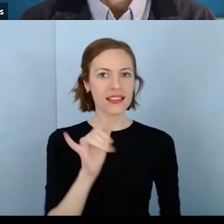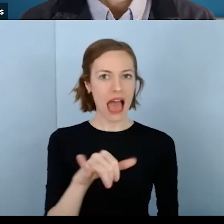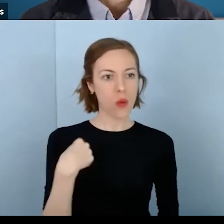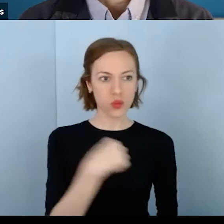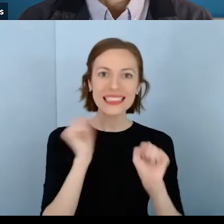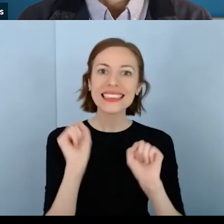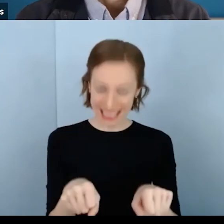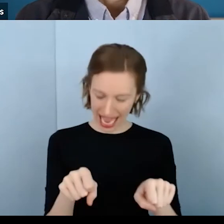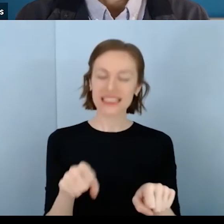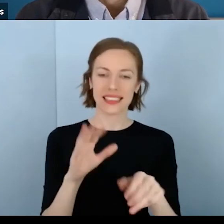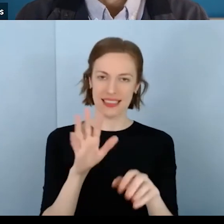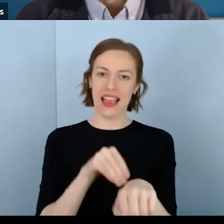we work together.